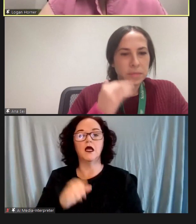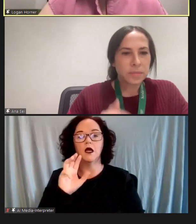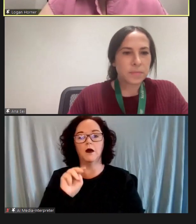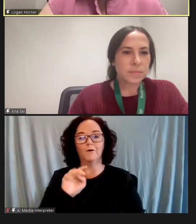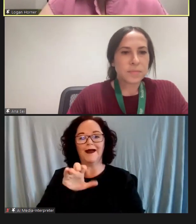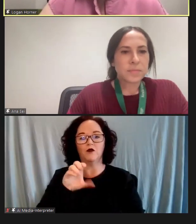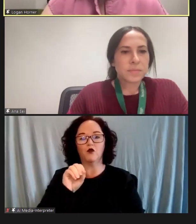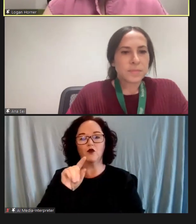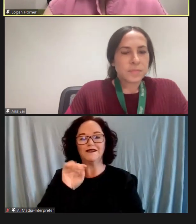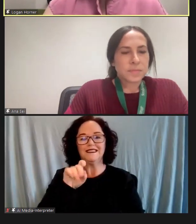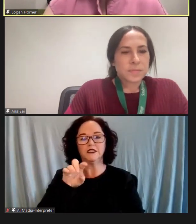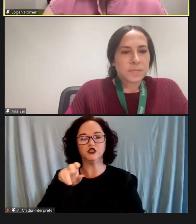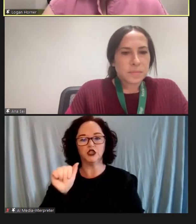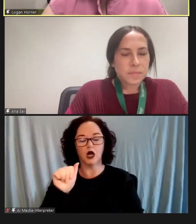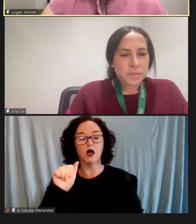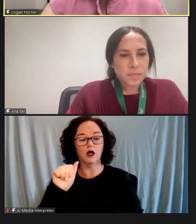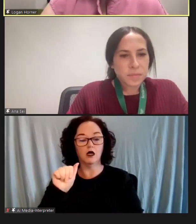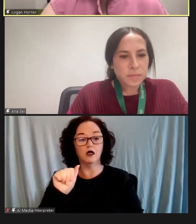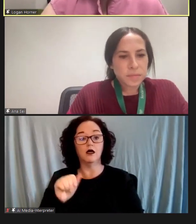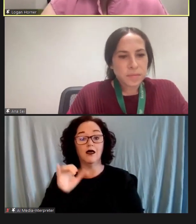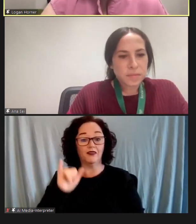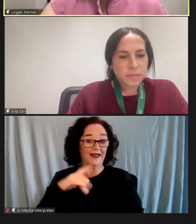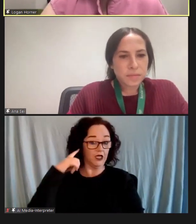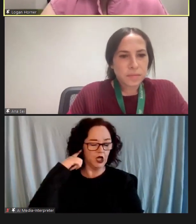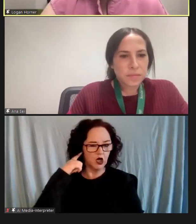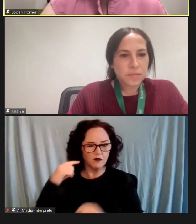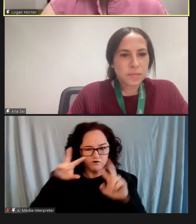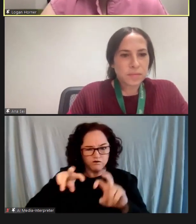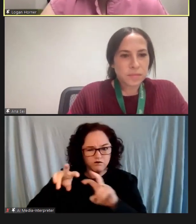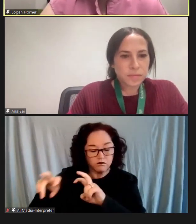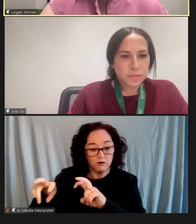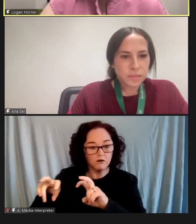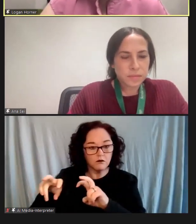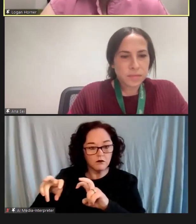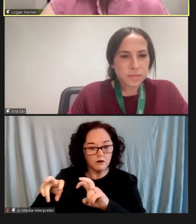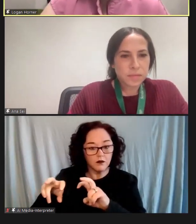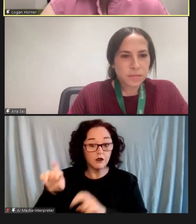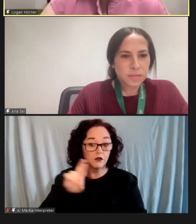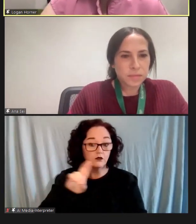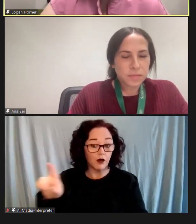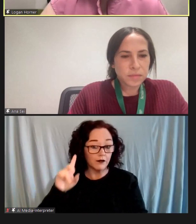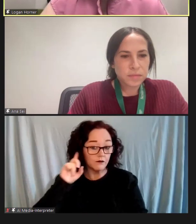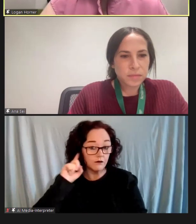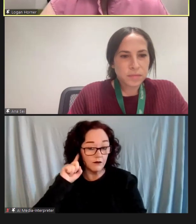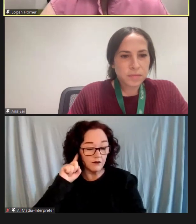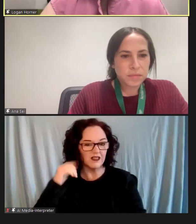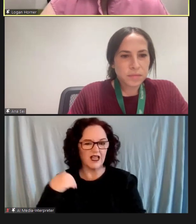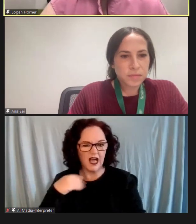for this ear it's the right ear that has